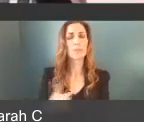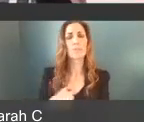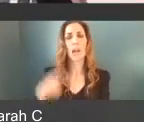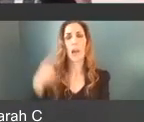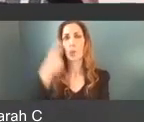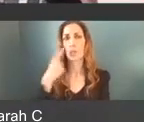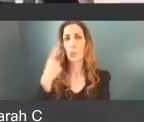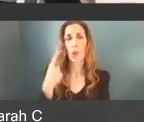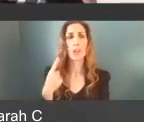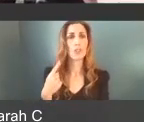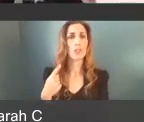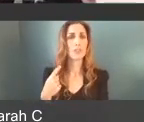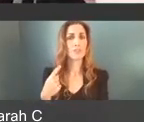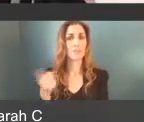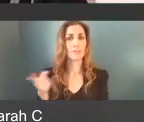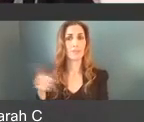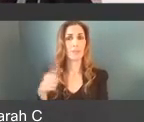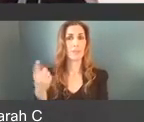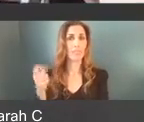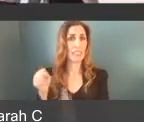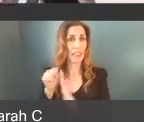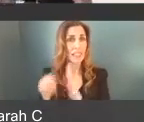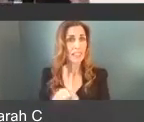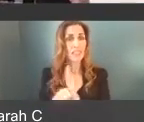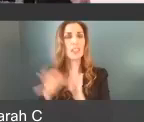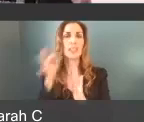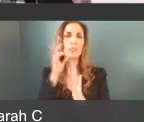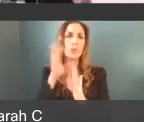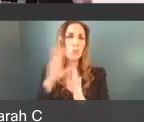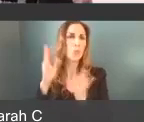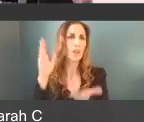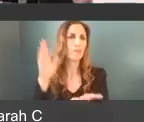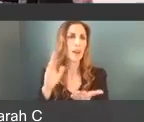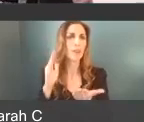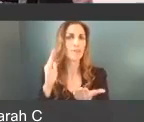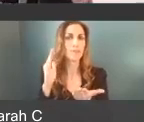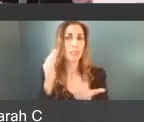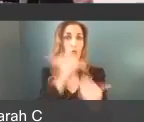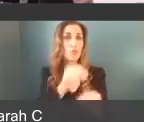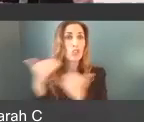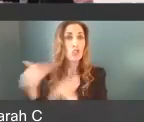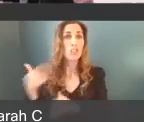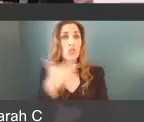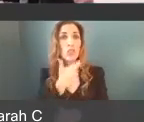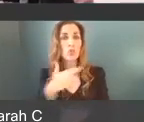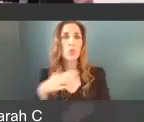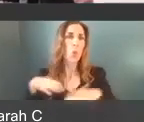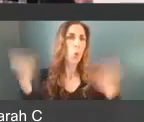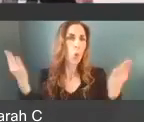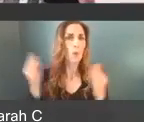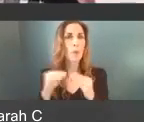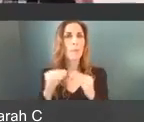the state preparing to loosen restrictions on restaurants and other facilities on April 4th,